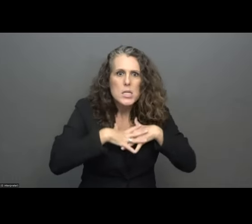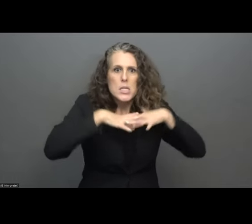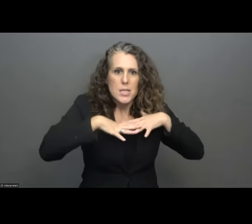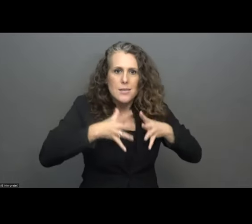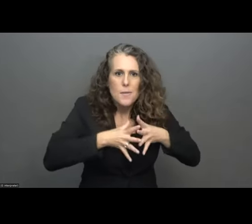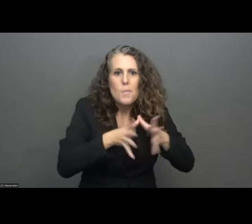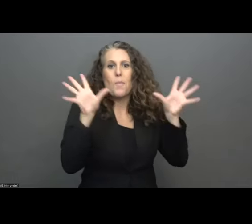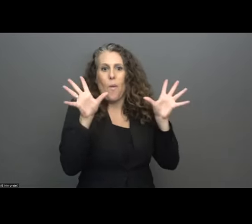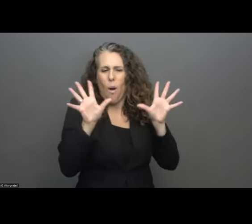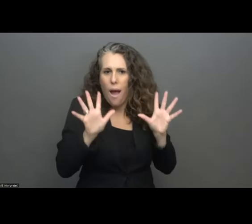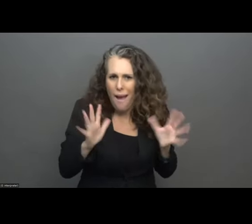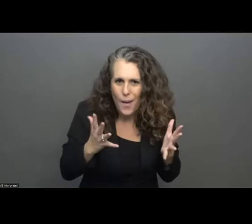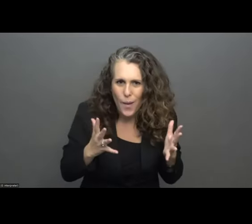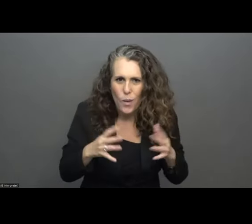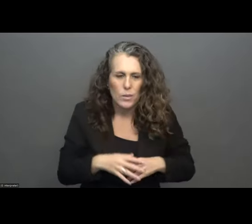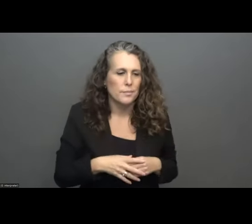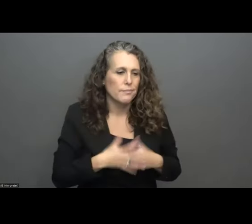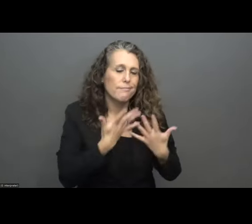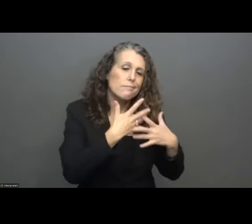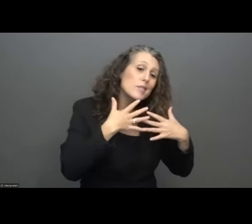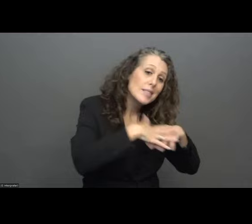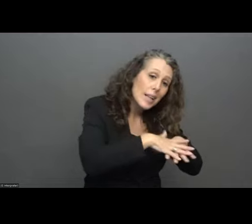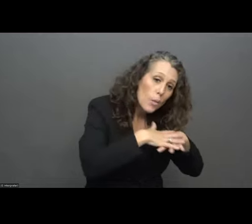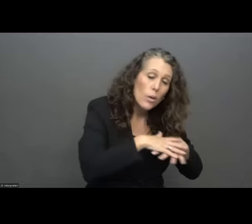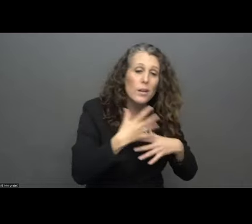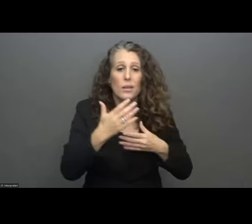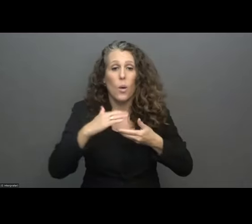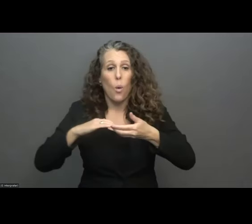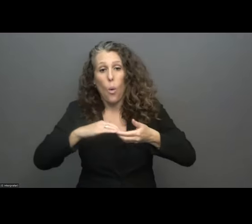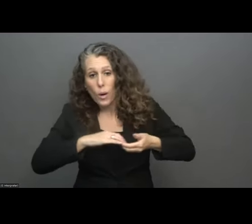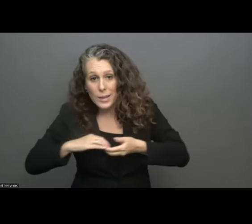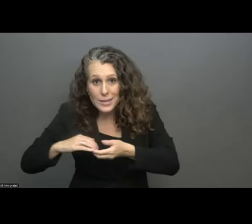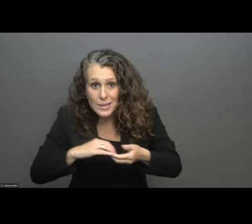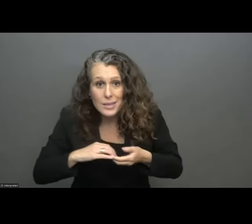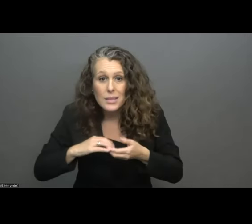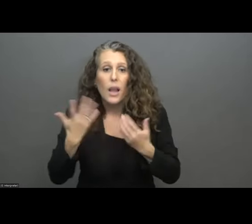is even more simply, on concrete laterally apparently decentralization experience debunk